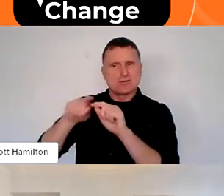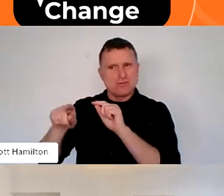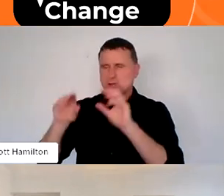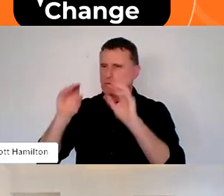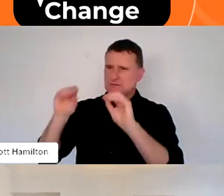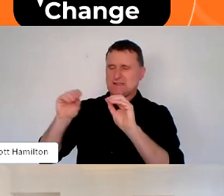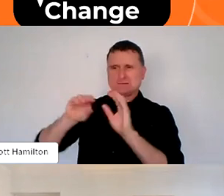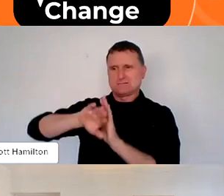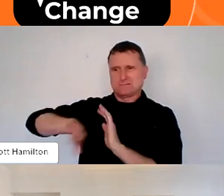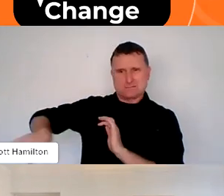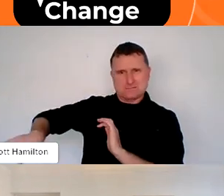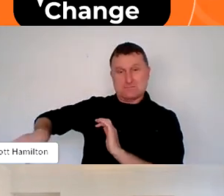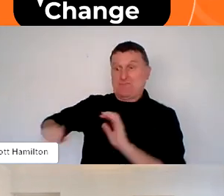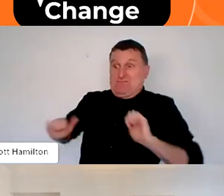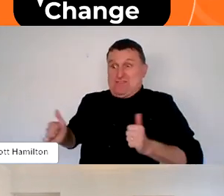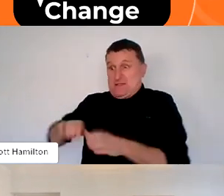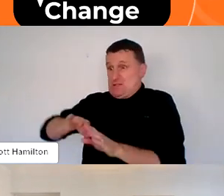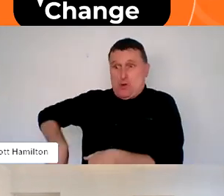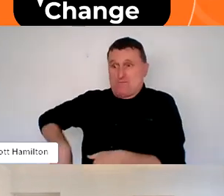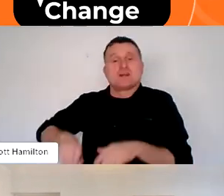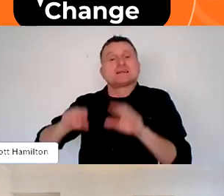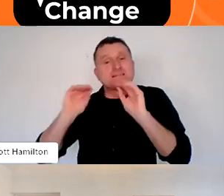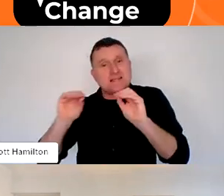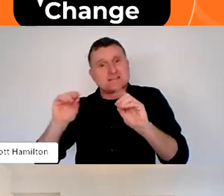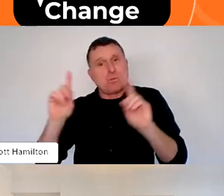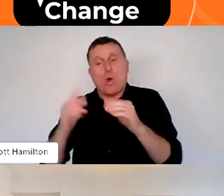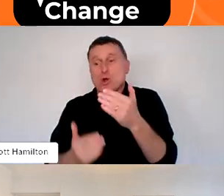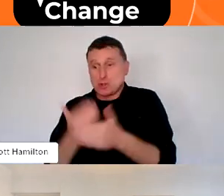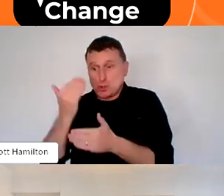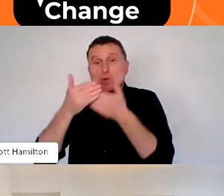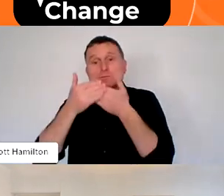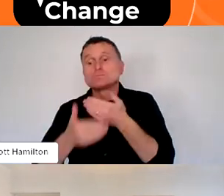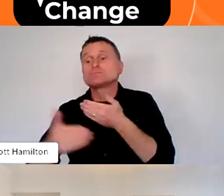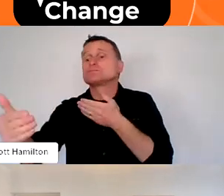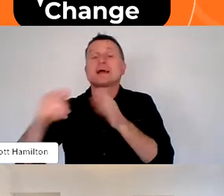anew the positive interpretation of disability within a rights-based